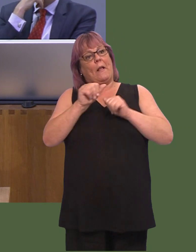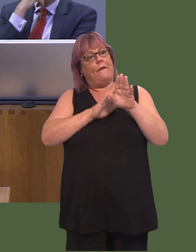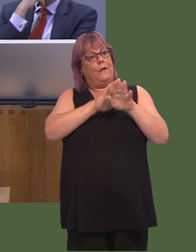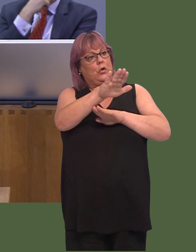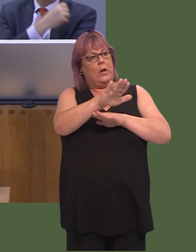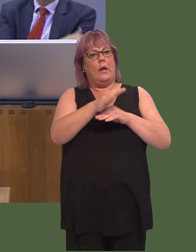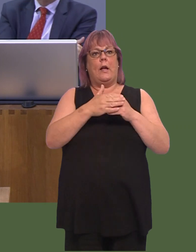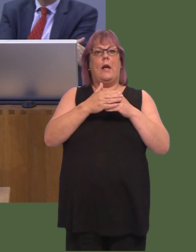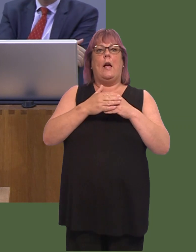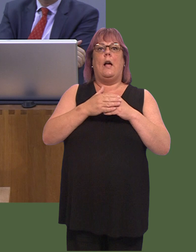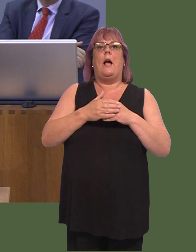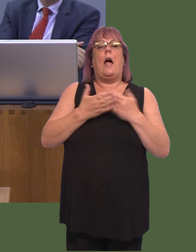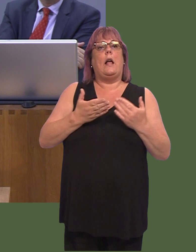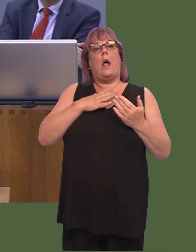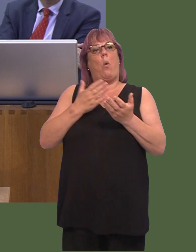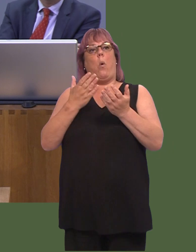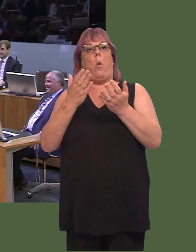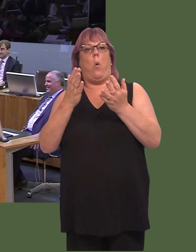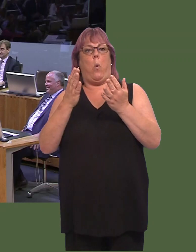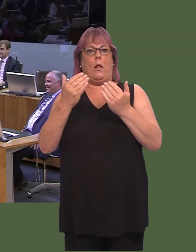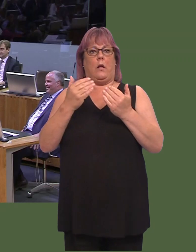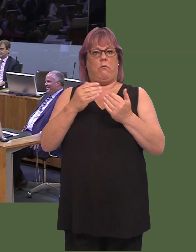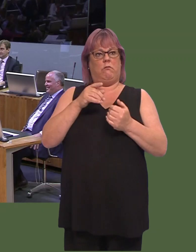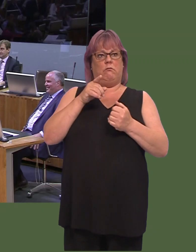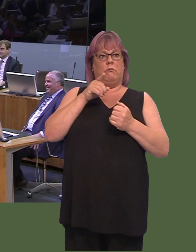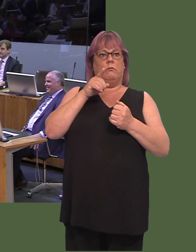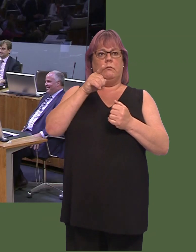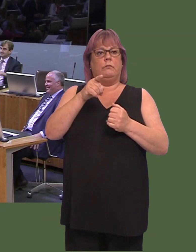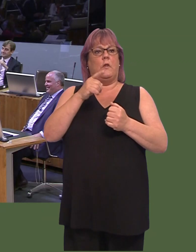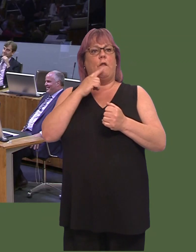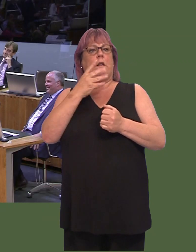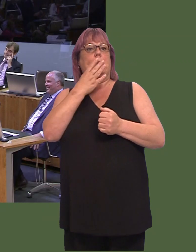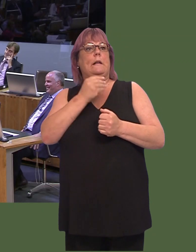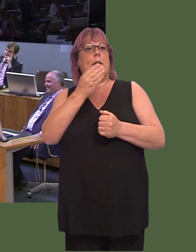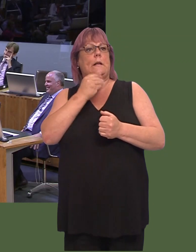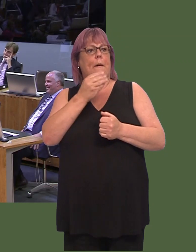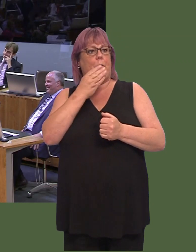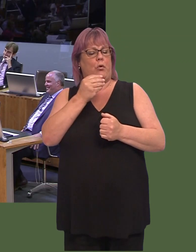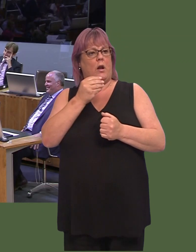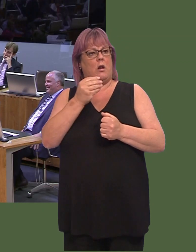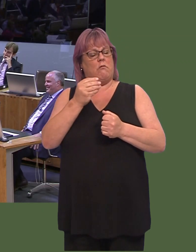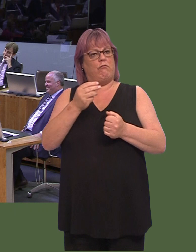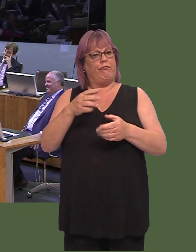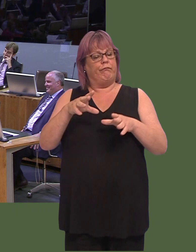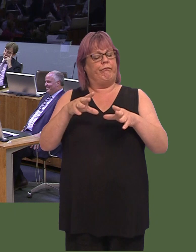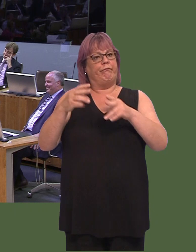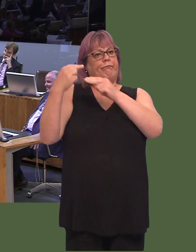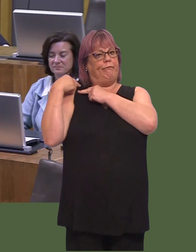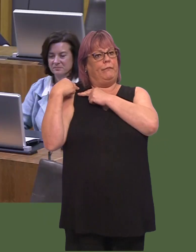and to welcome the Member for Preseli Pembrokeshire back to the role that he occupied back in 2011 for a short period of time?